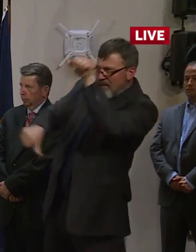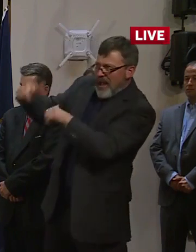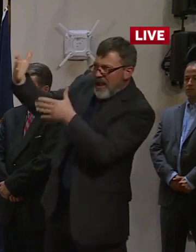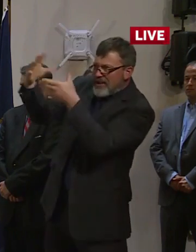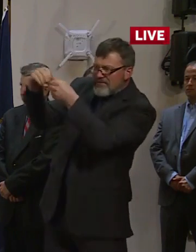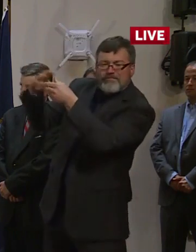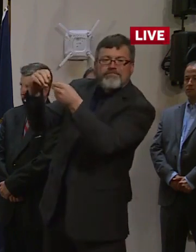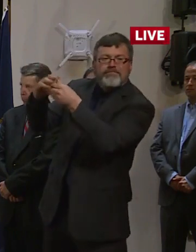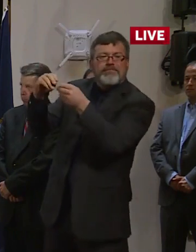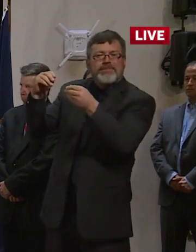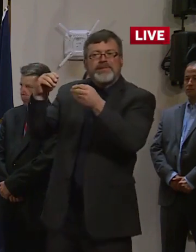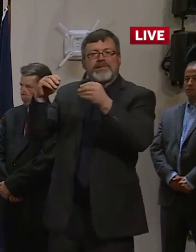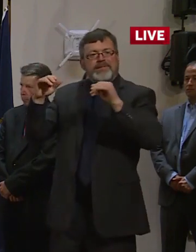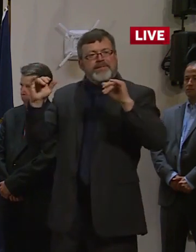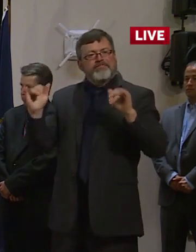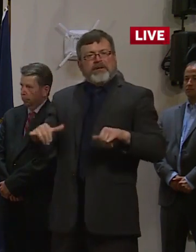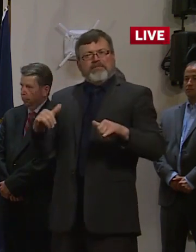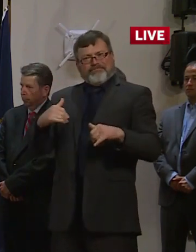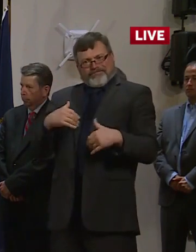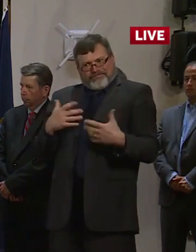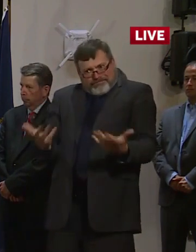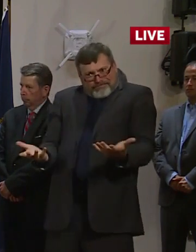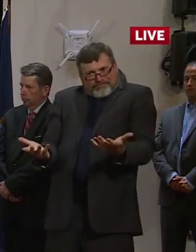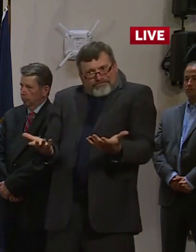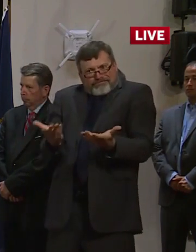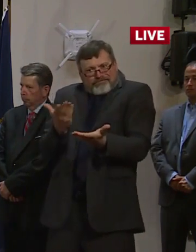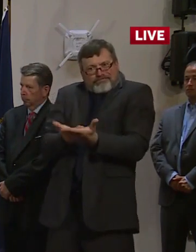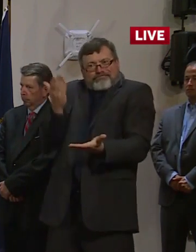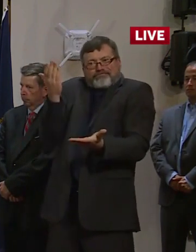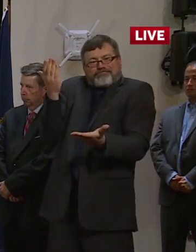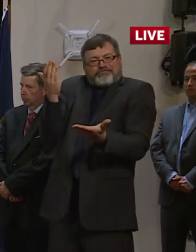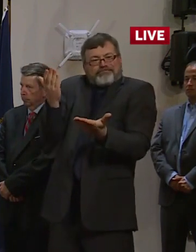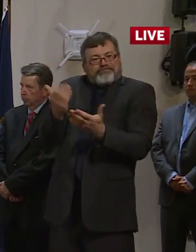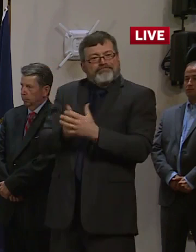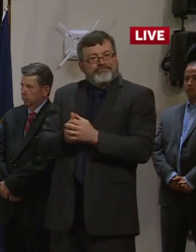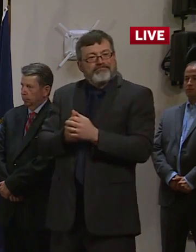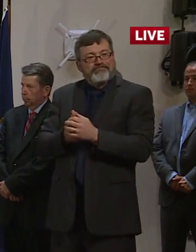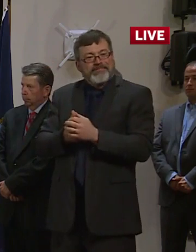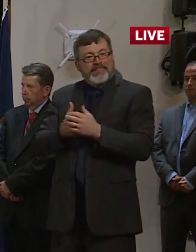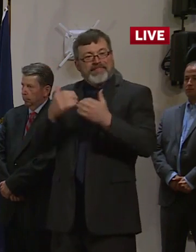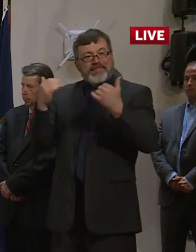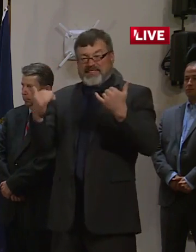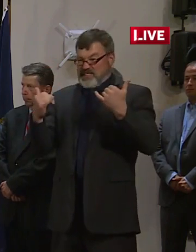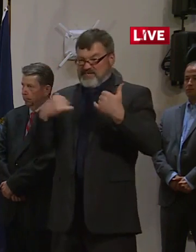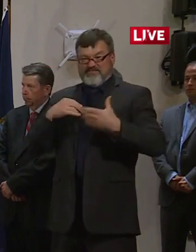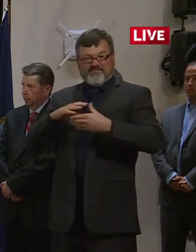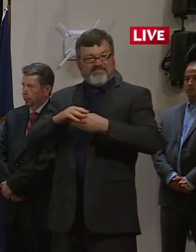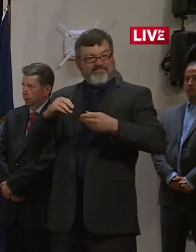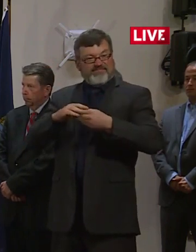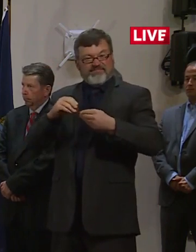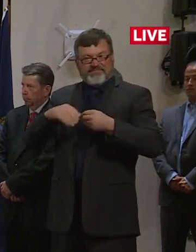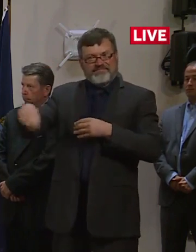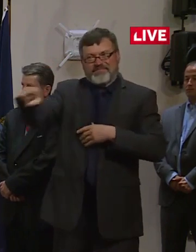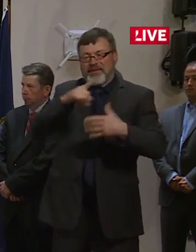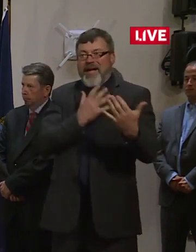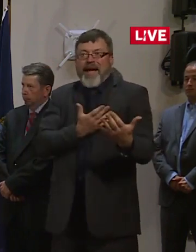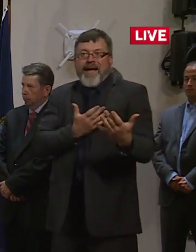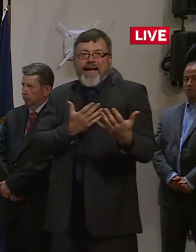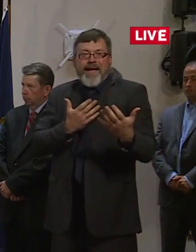GROUP OF PEOPLE WITH THE RIGHT ATTITUDE, FOLLOWING THE DATA, TRUSTING THE SCIENCE.